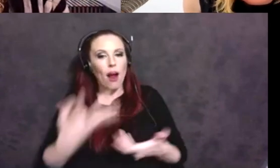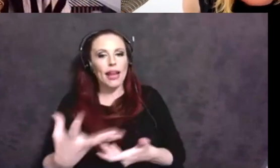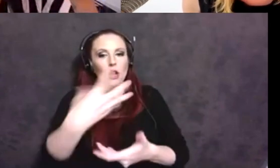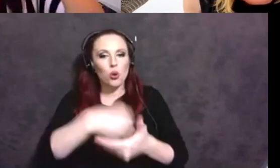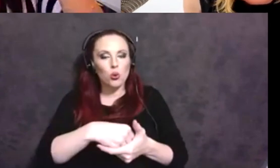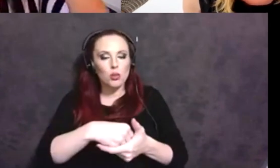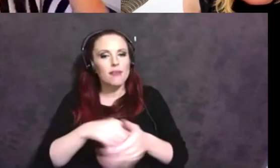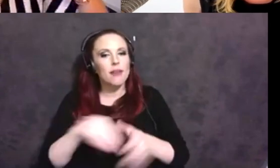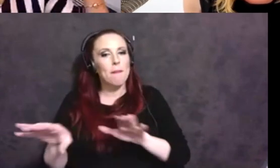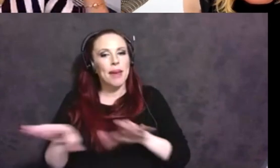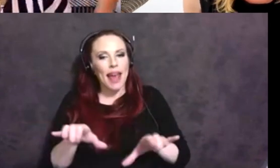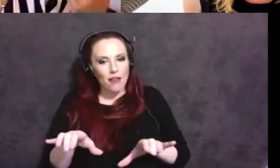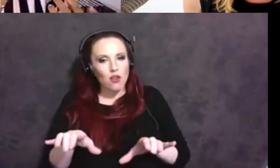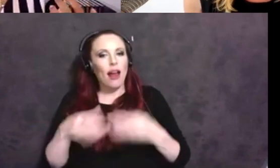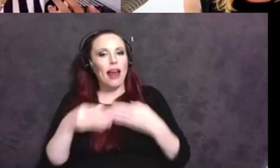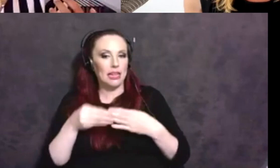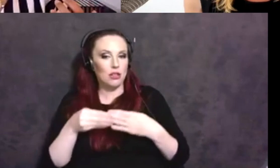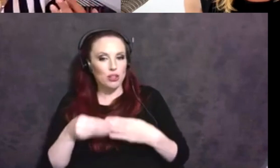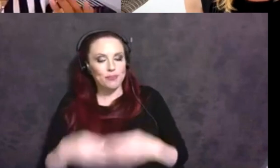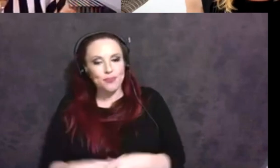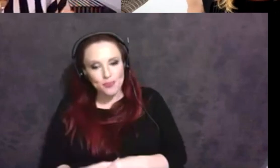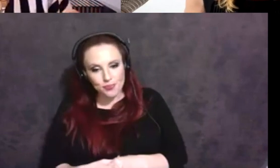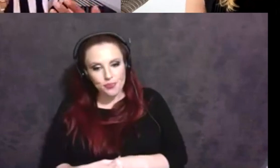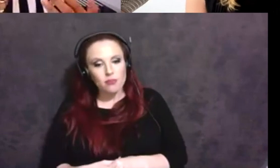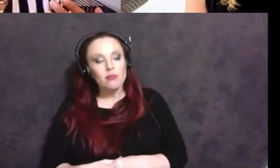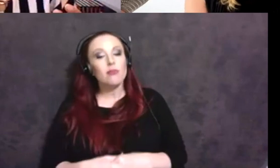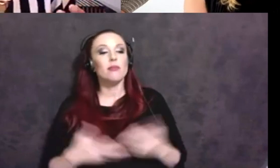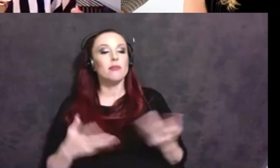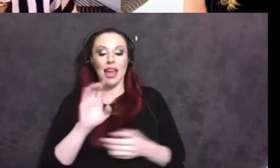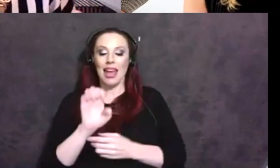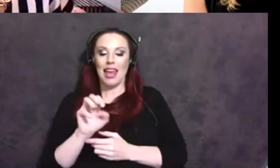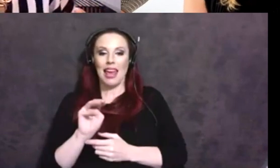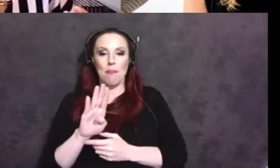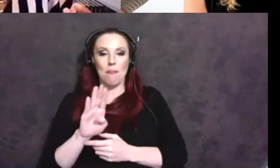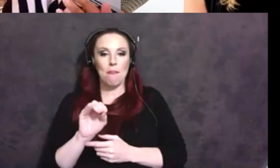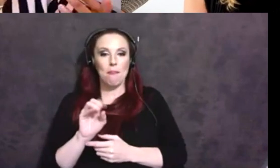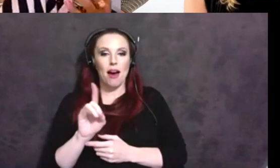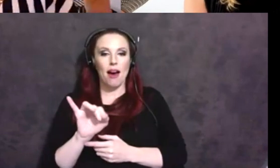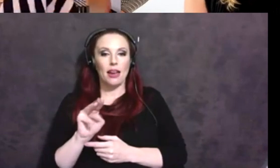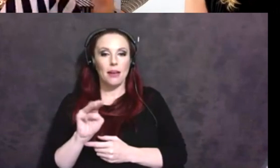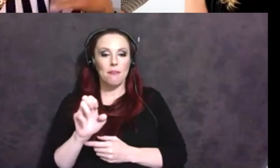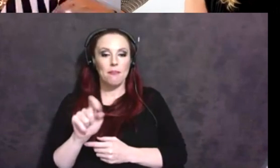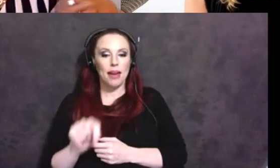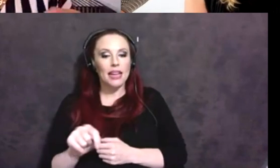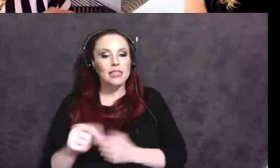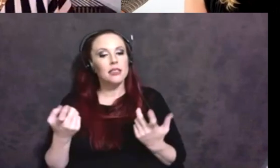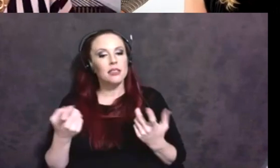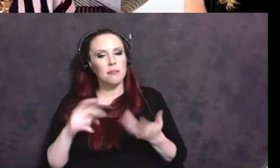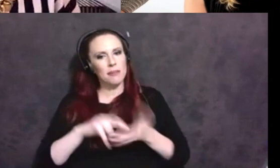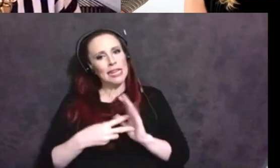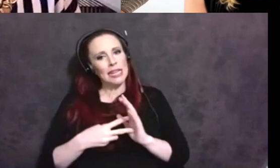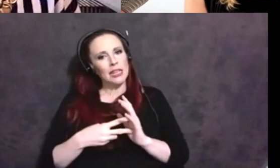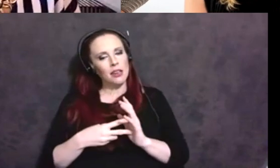to tell you in my view what it is about and why it is critical to inclusive behavior and